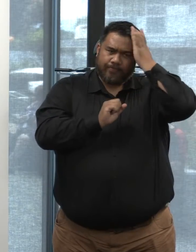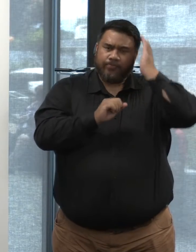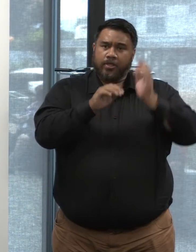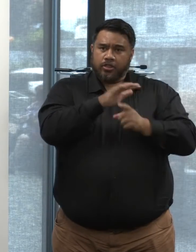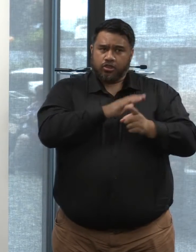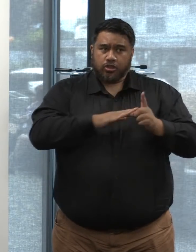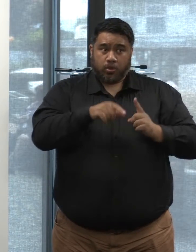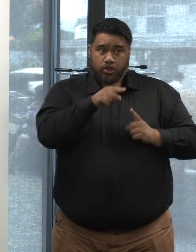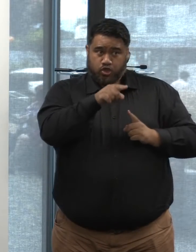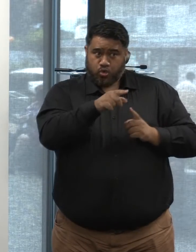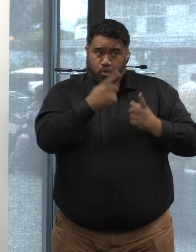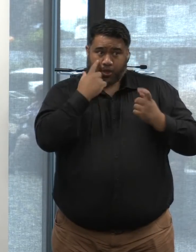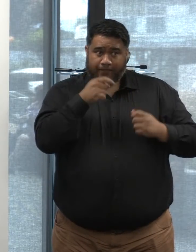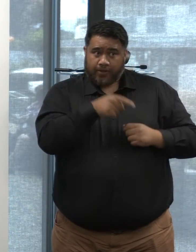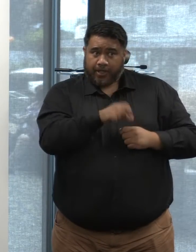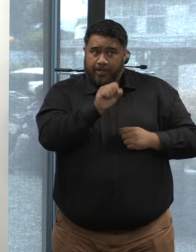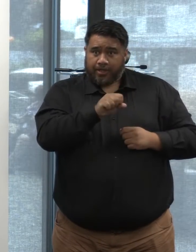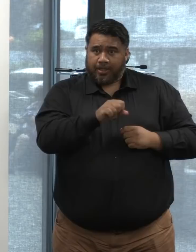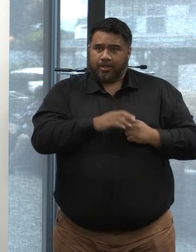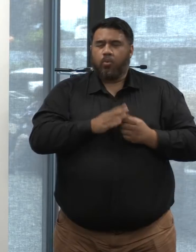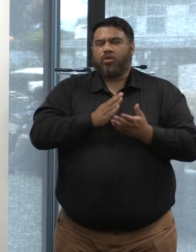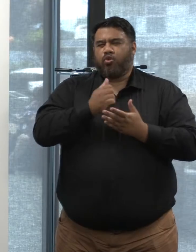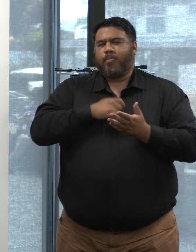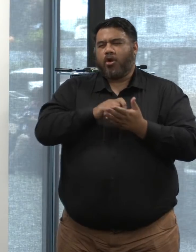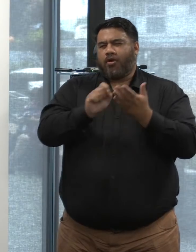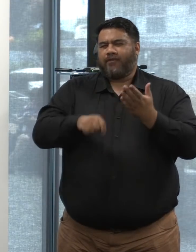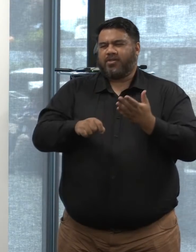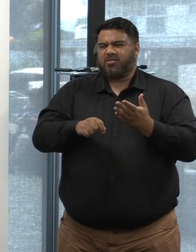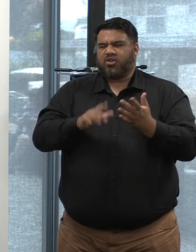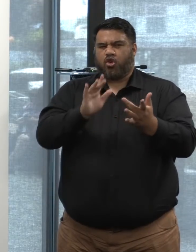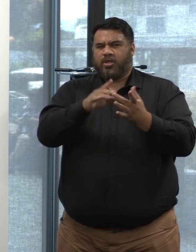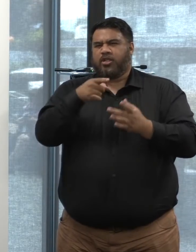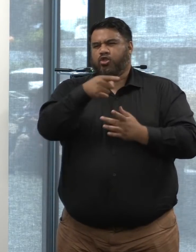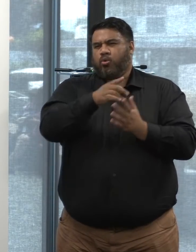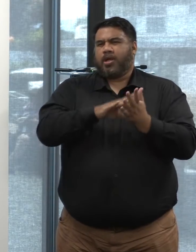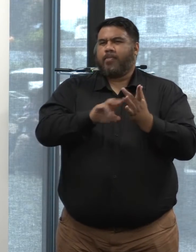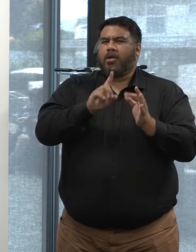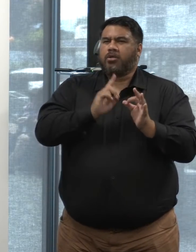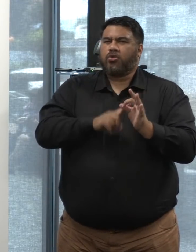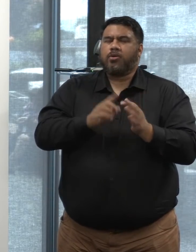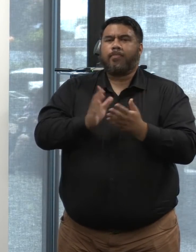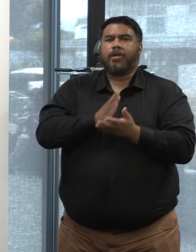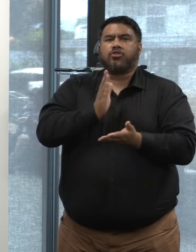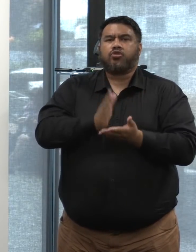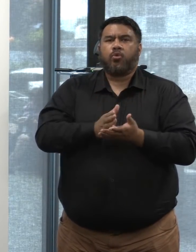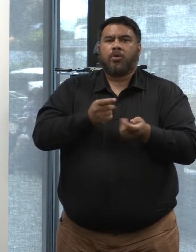Parliament. I contacted Emma IQ to make